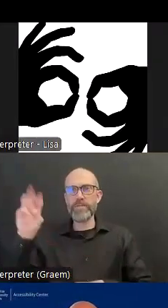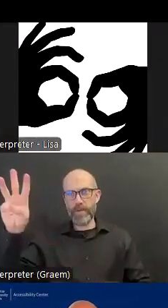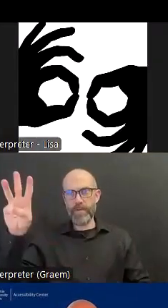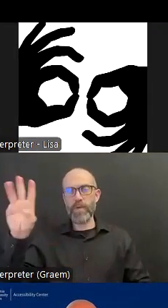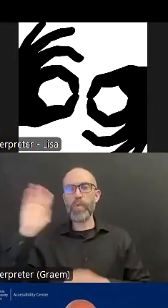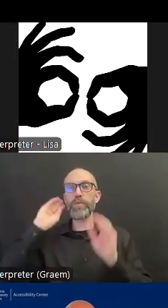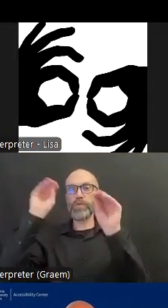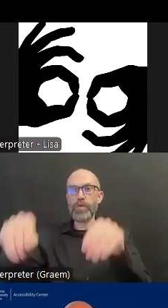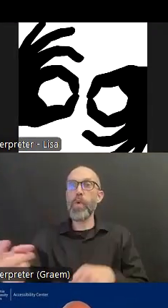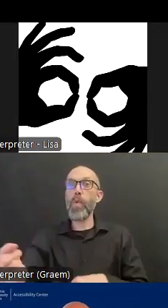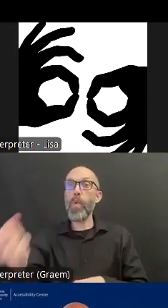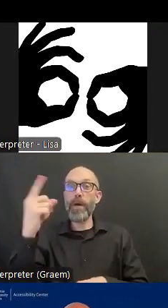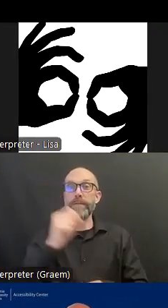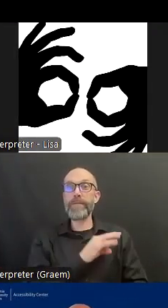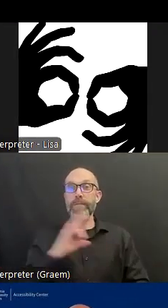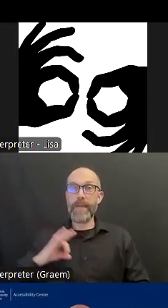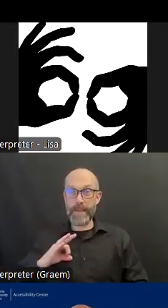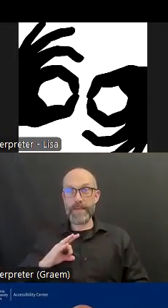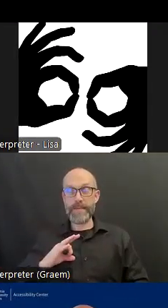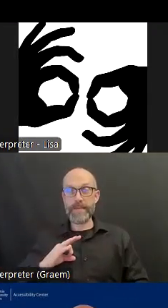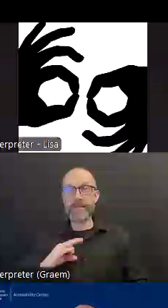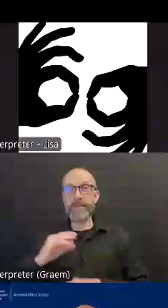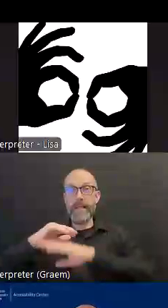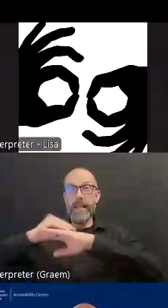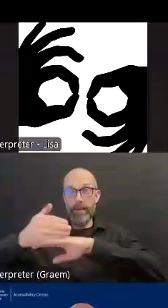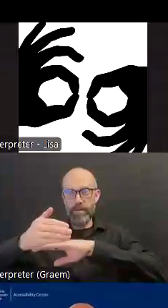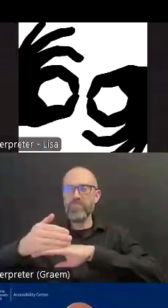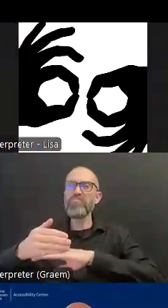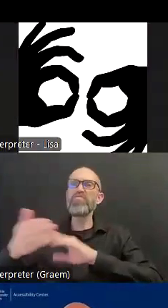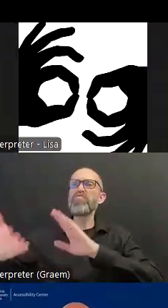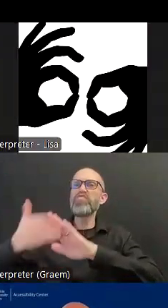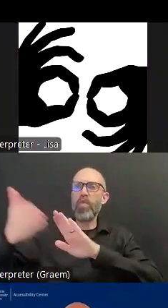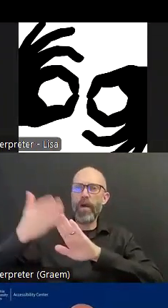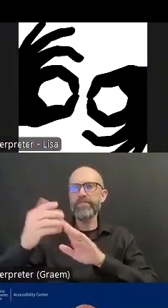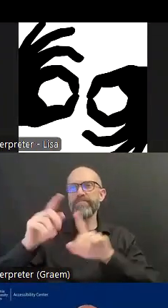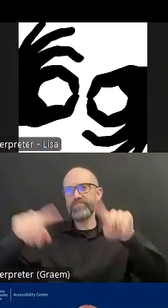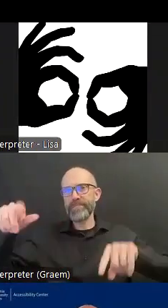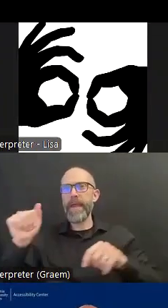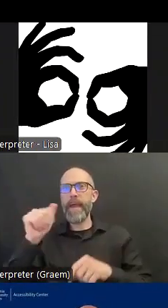member's laptop for their use only just to run various applications.